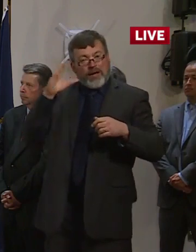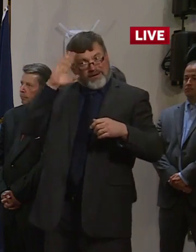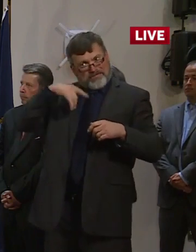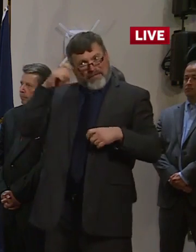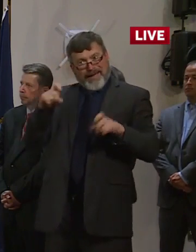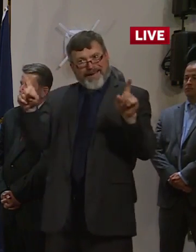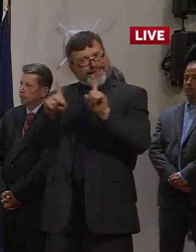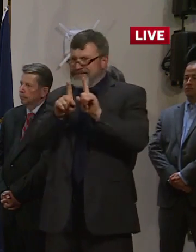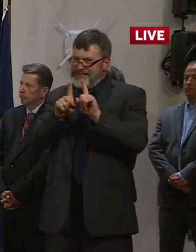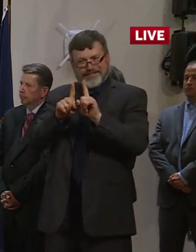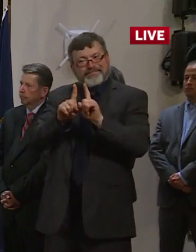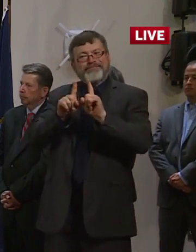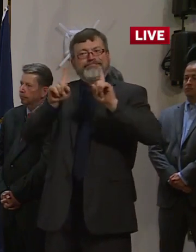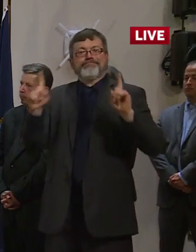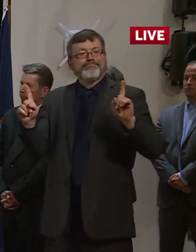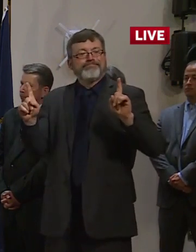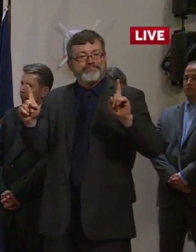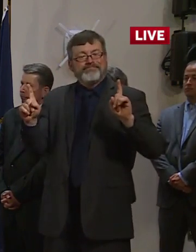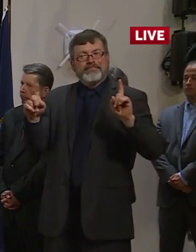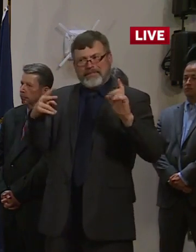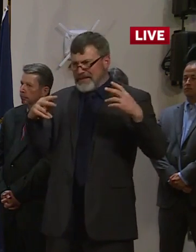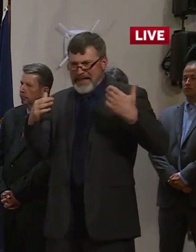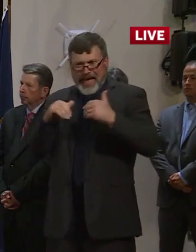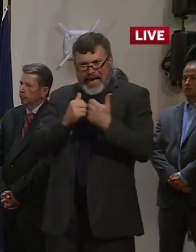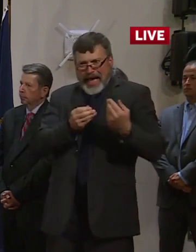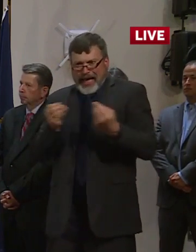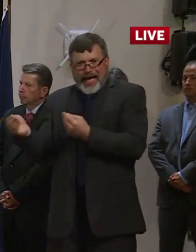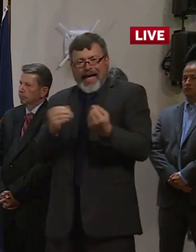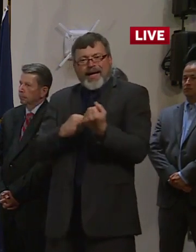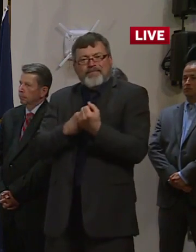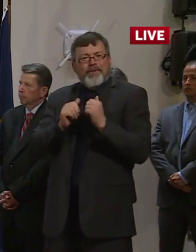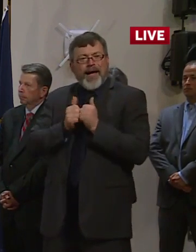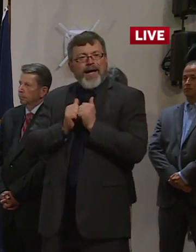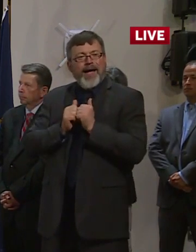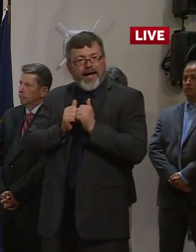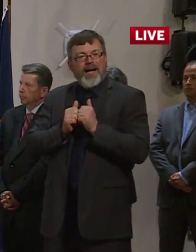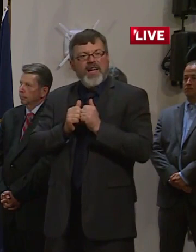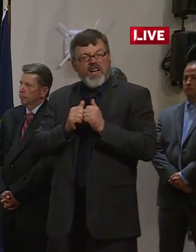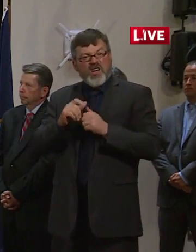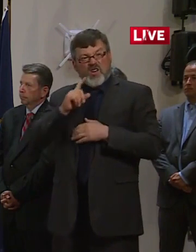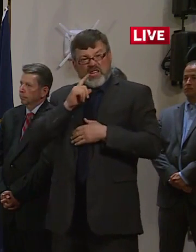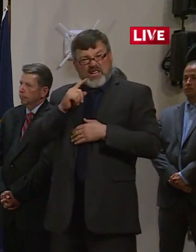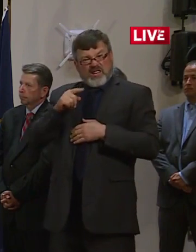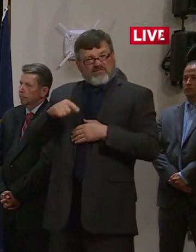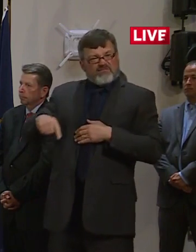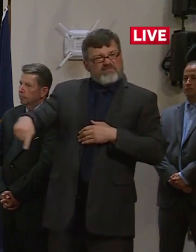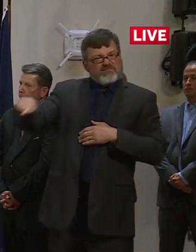YOU STUCK TOGETHER, EVEN WHILE YOU HAD TO BE PHYSICALLY SEPARATED.